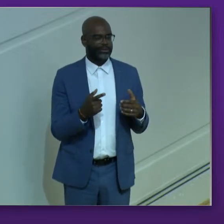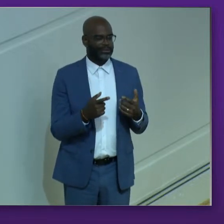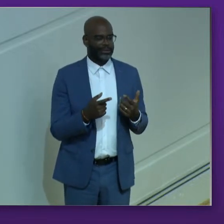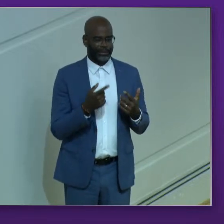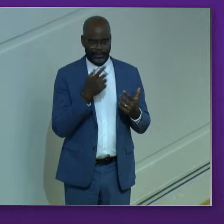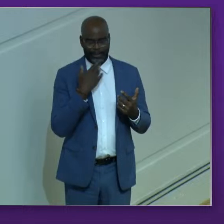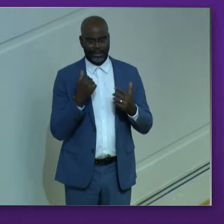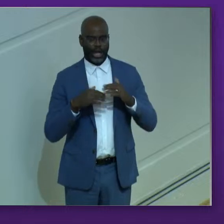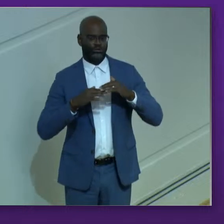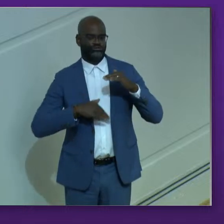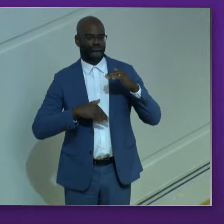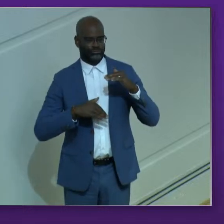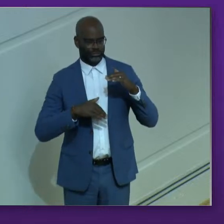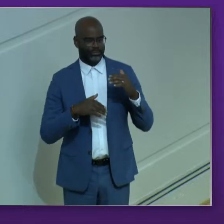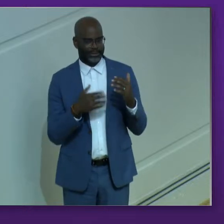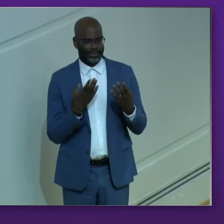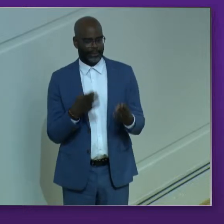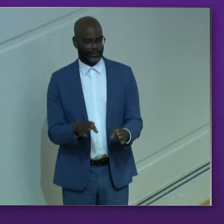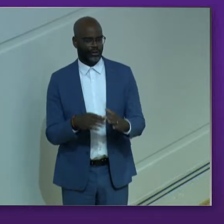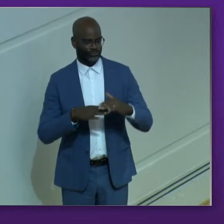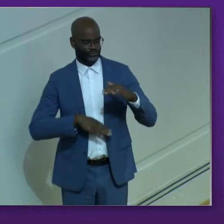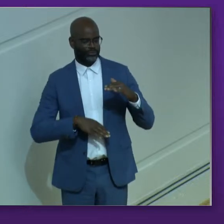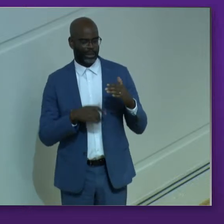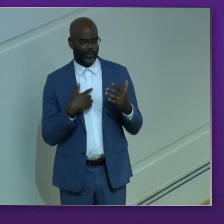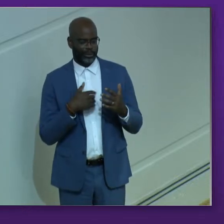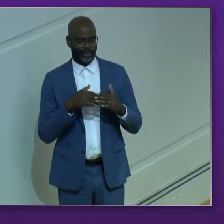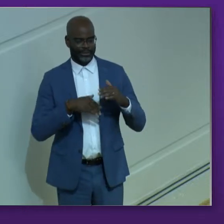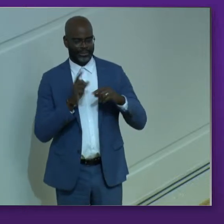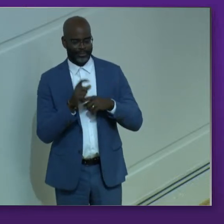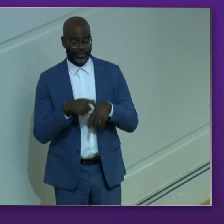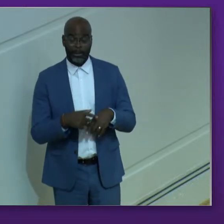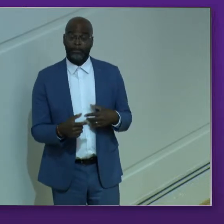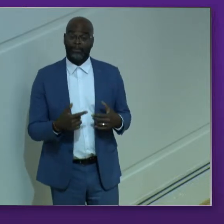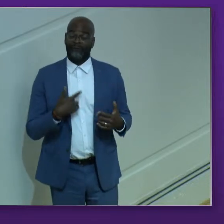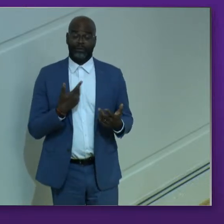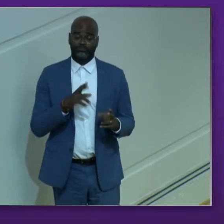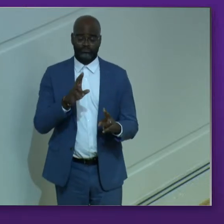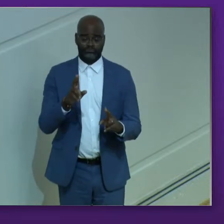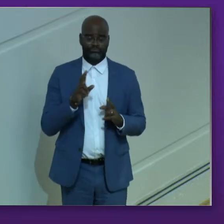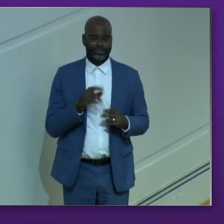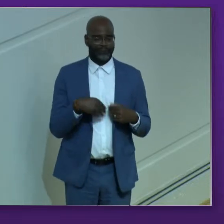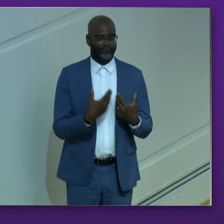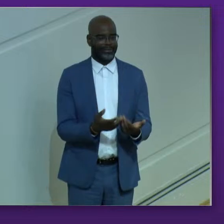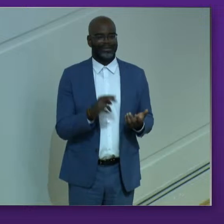I INTEND TO BE HERE LESS TIME TO